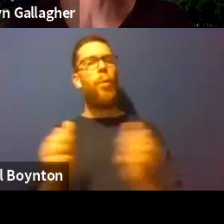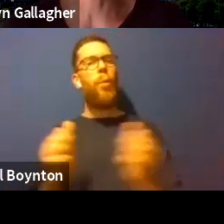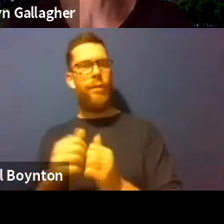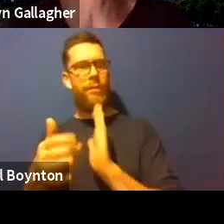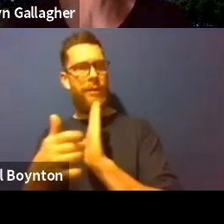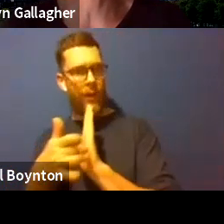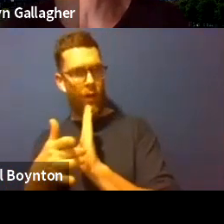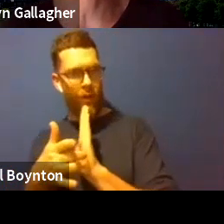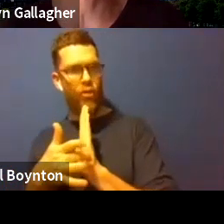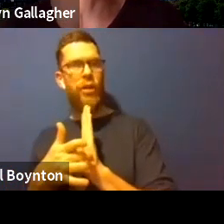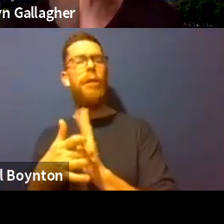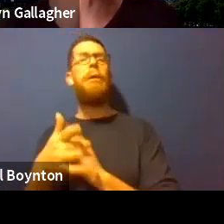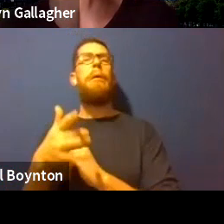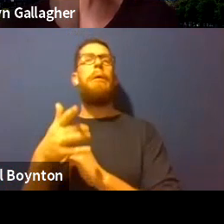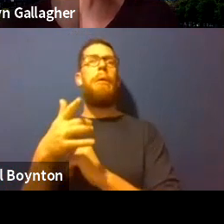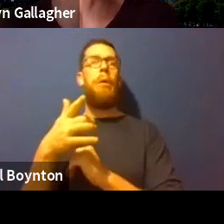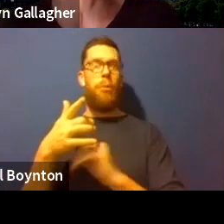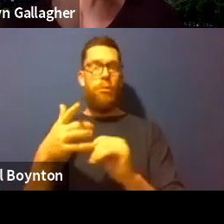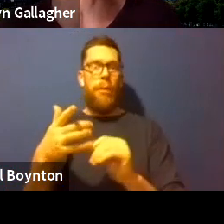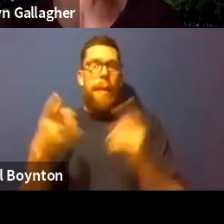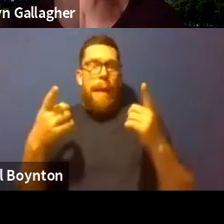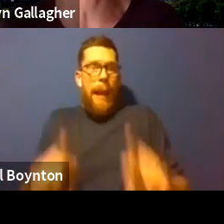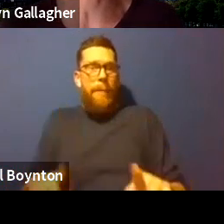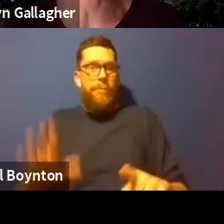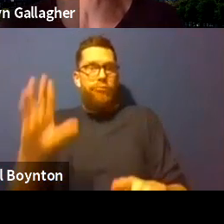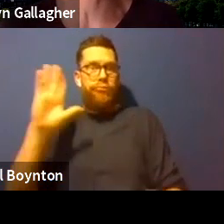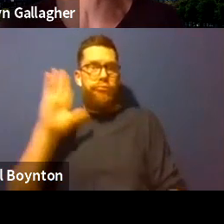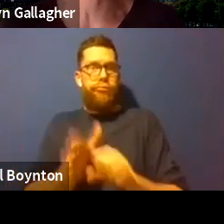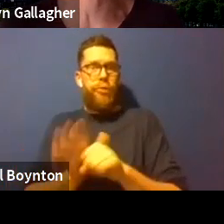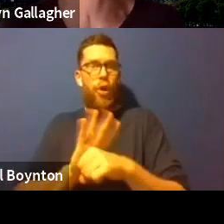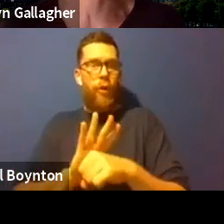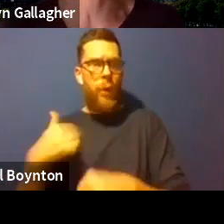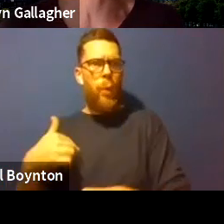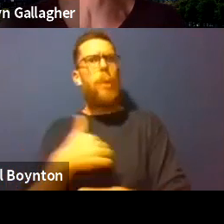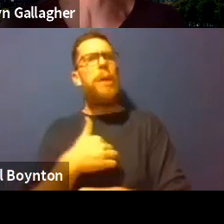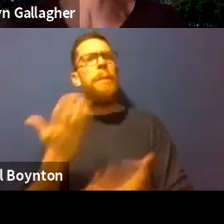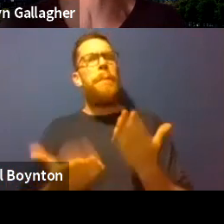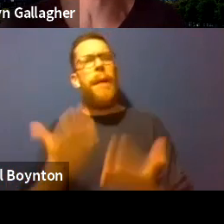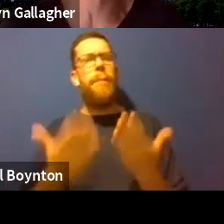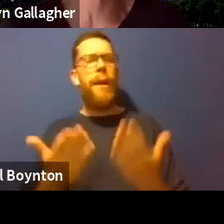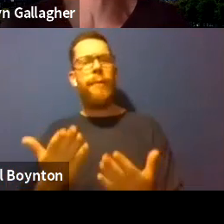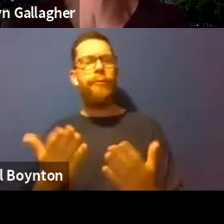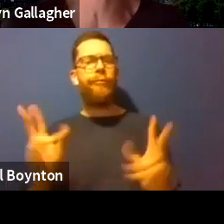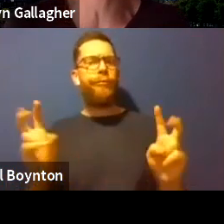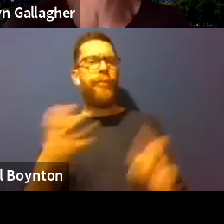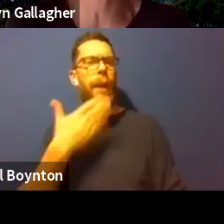Carolyn Gallagher: When we were confronted with a pandemic. We were probably in a little bit of a better sort of place with technology than a lot of